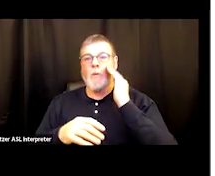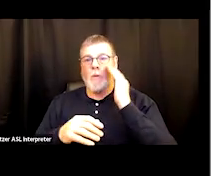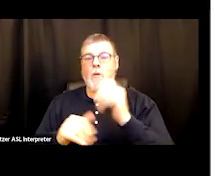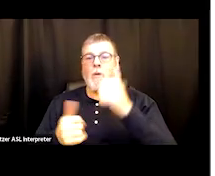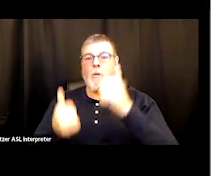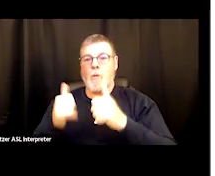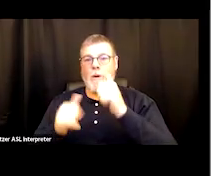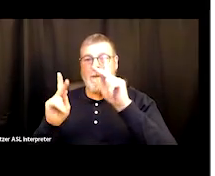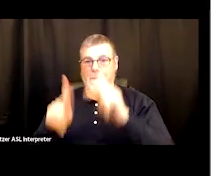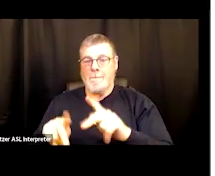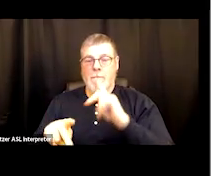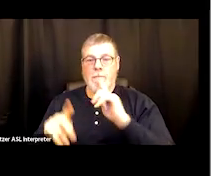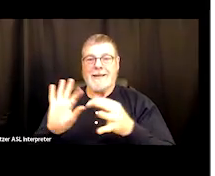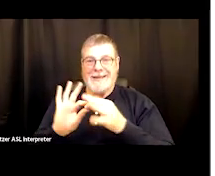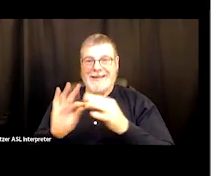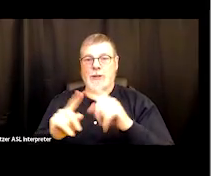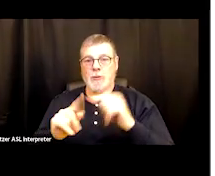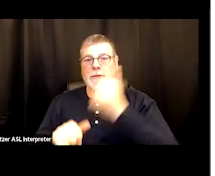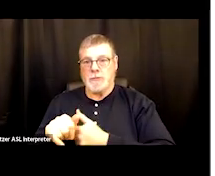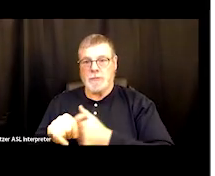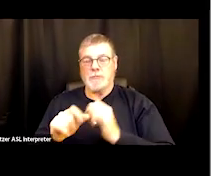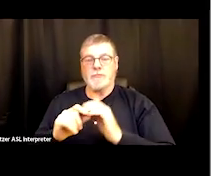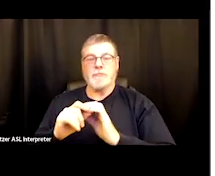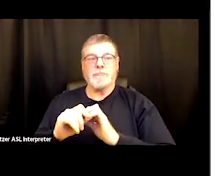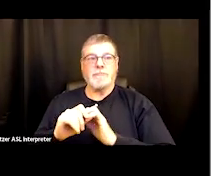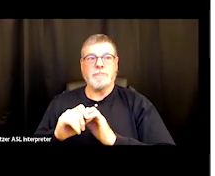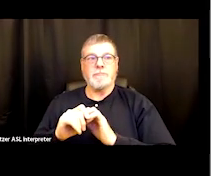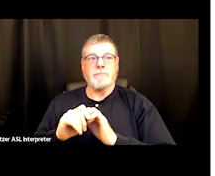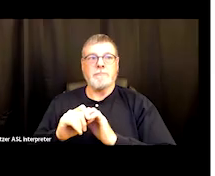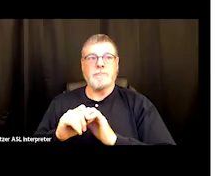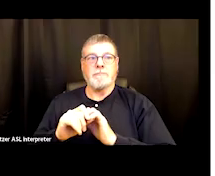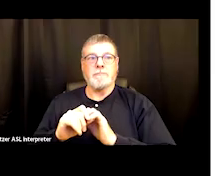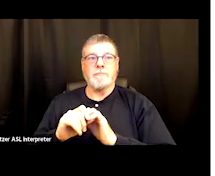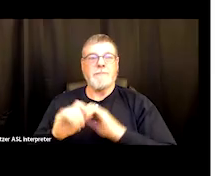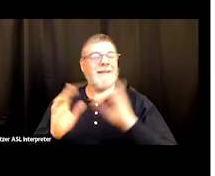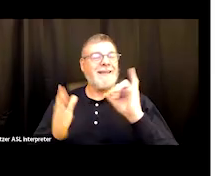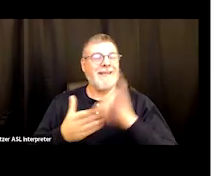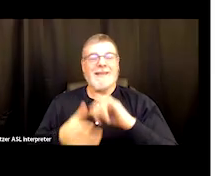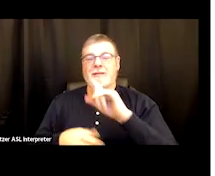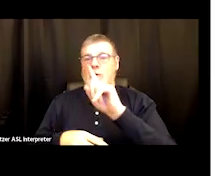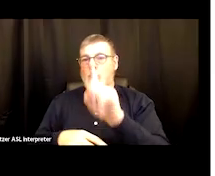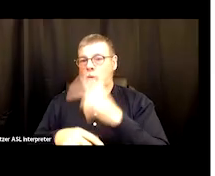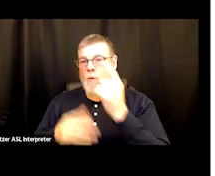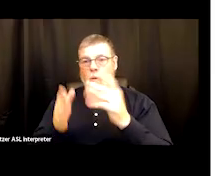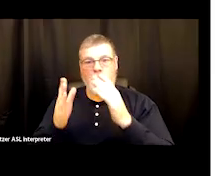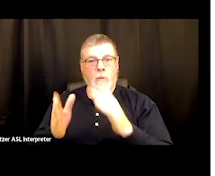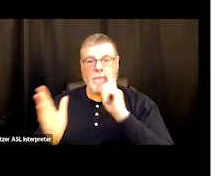is connected to each alphanumeric ID. That's the only way you're identifying applicants